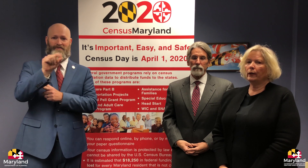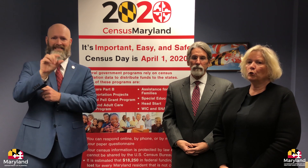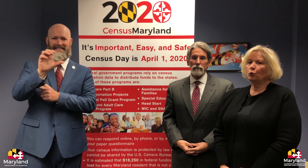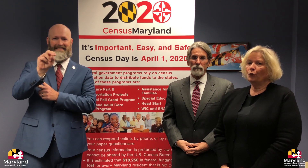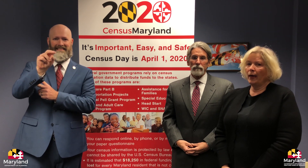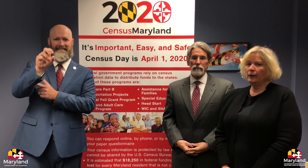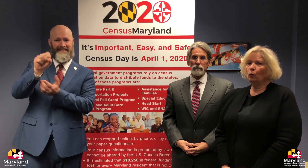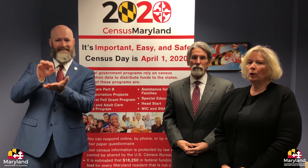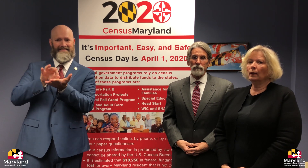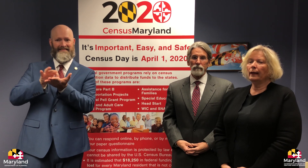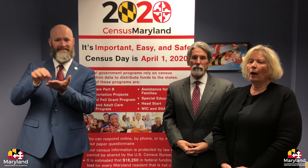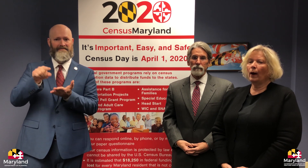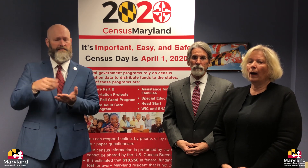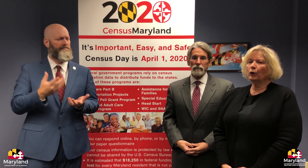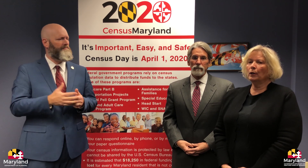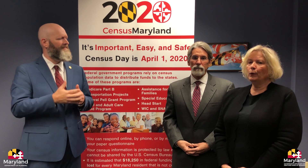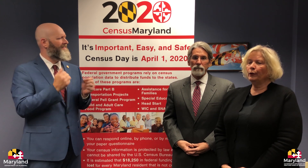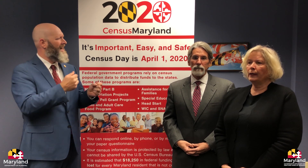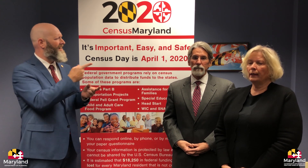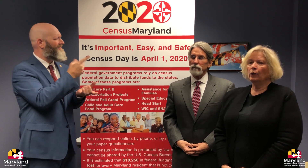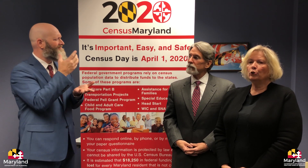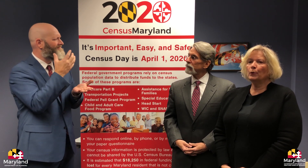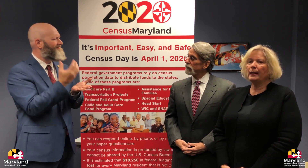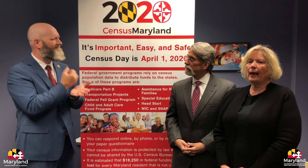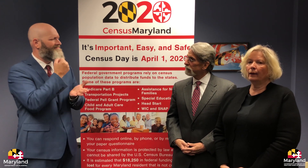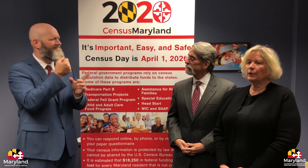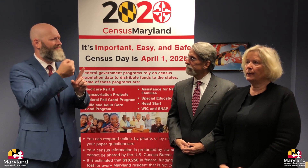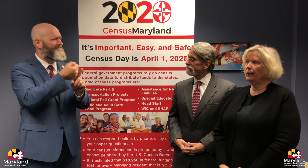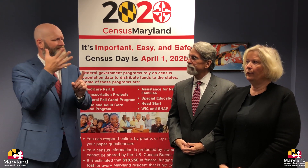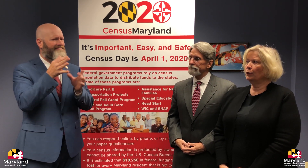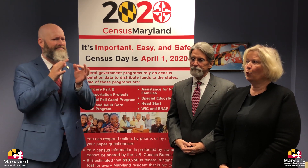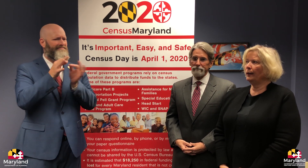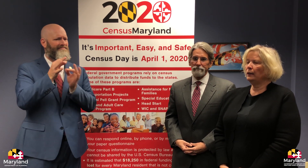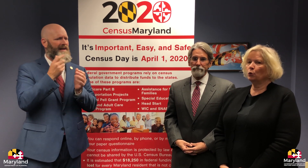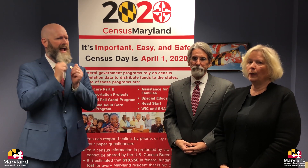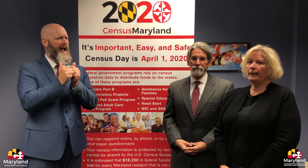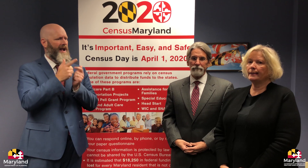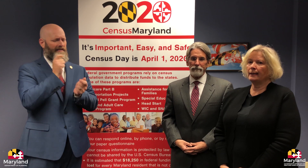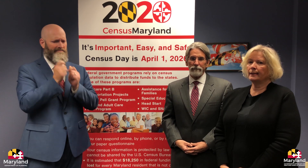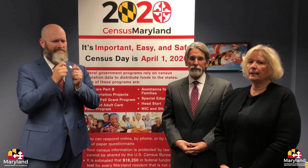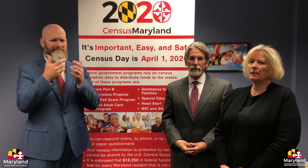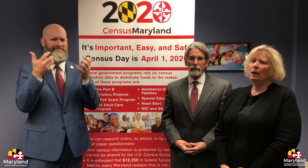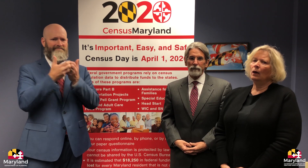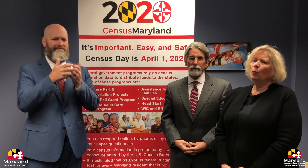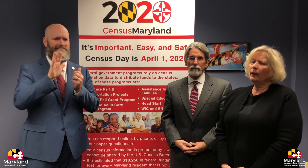which will allow our community to be counted in the 2020 Census.